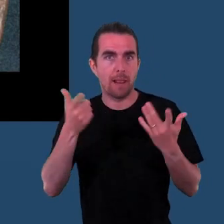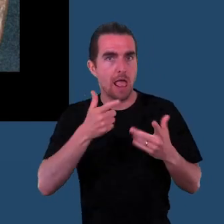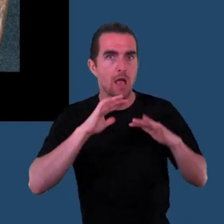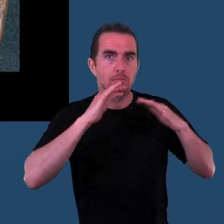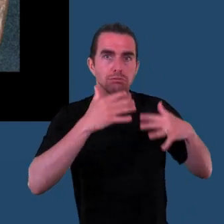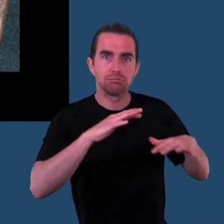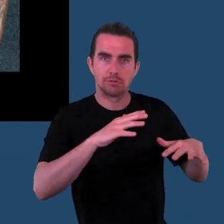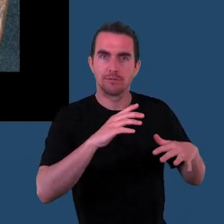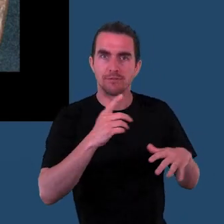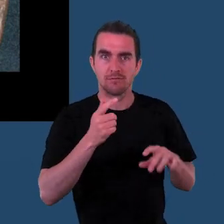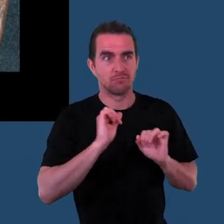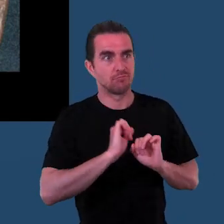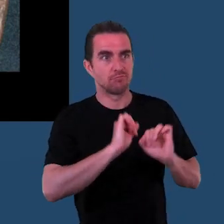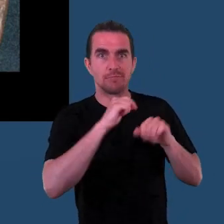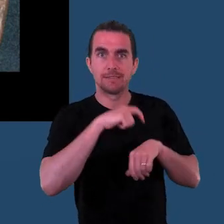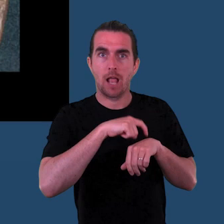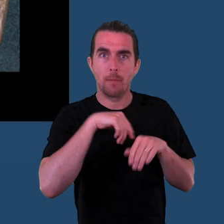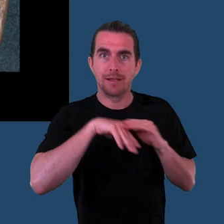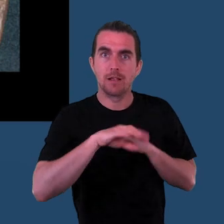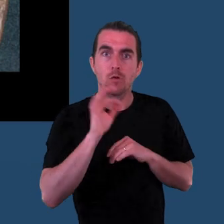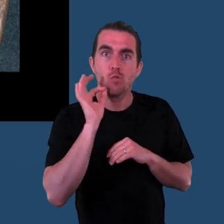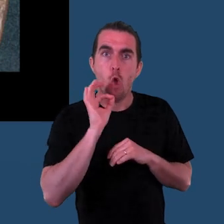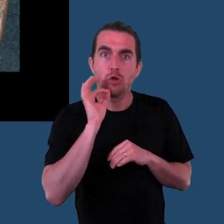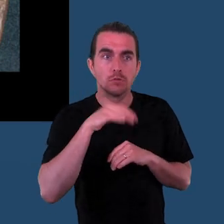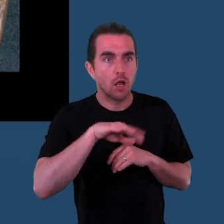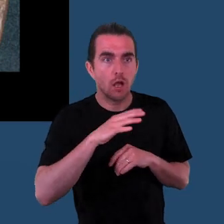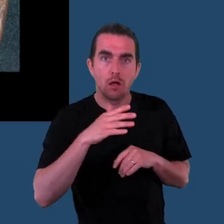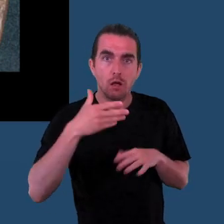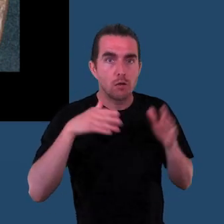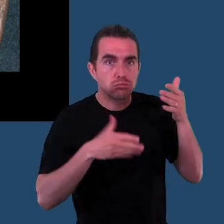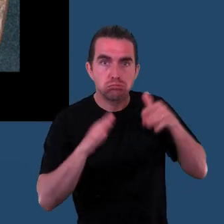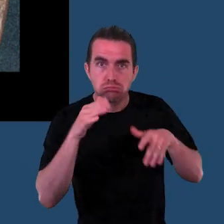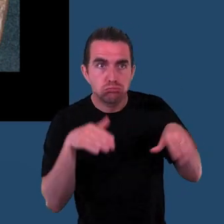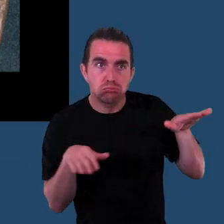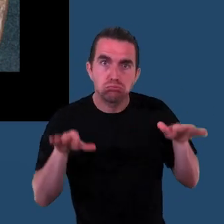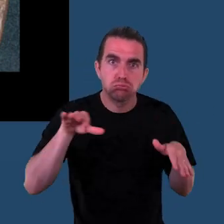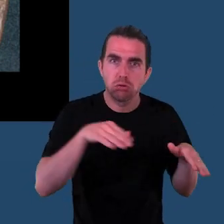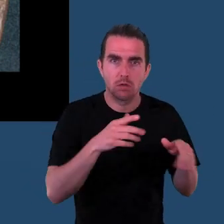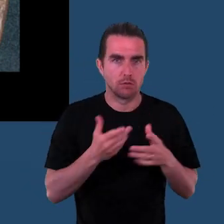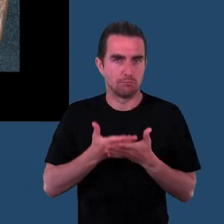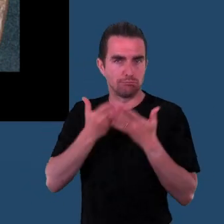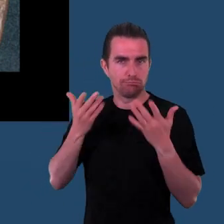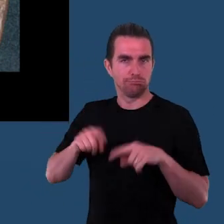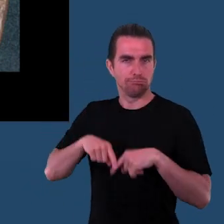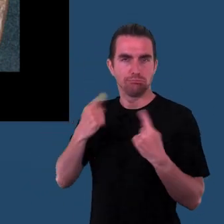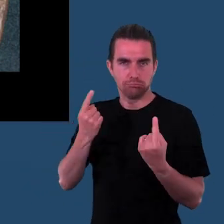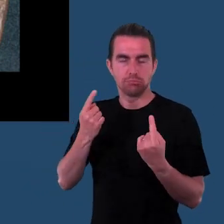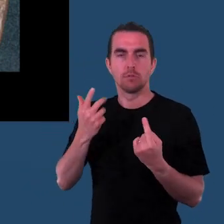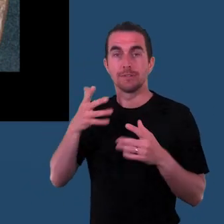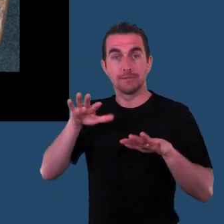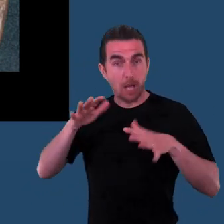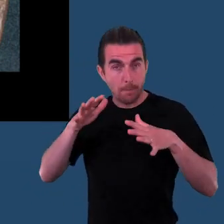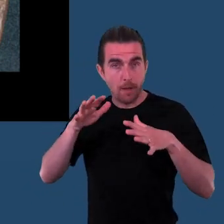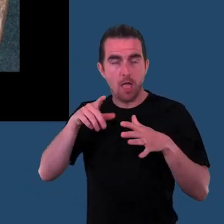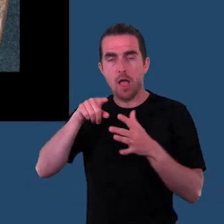which could spend virtually all their time in the water. So, this is an ichthyosaur. Is it similar for plesiosaurs,